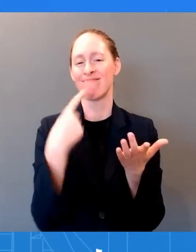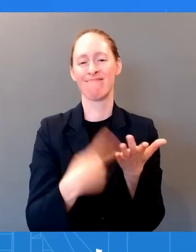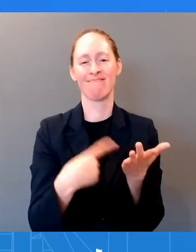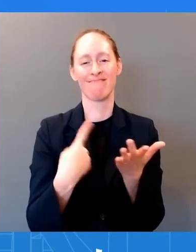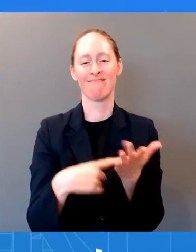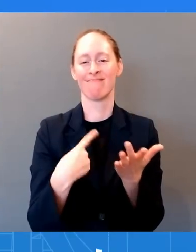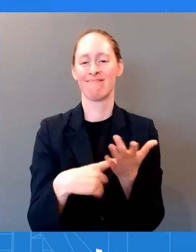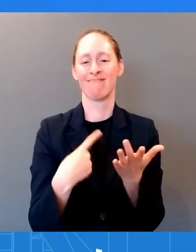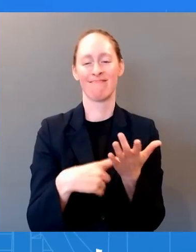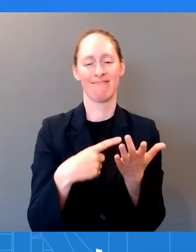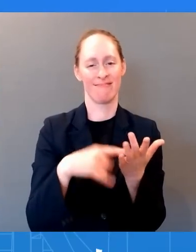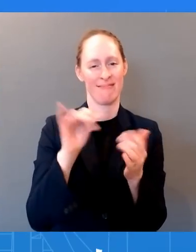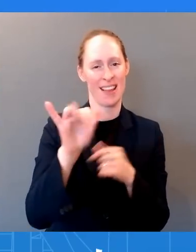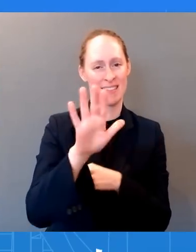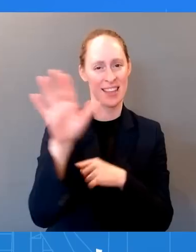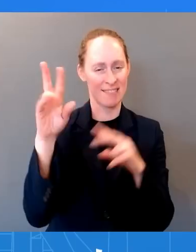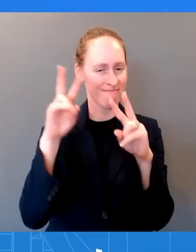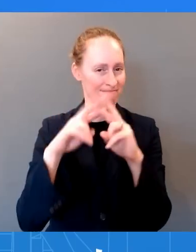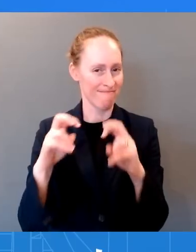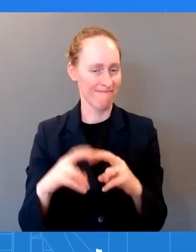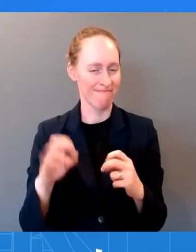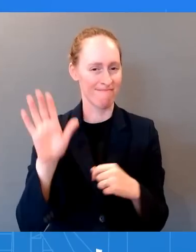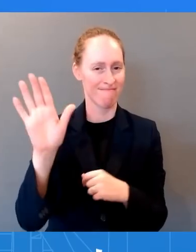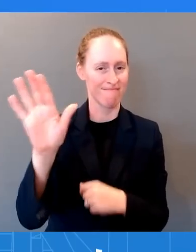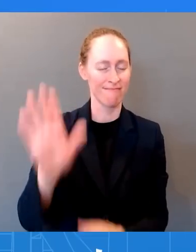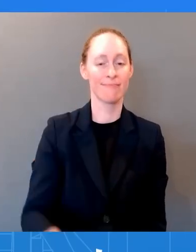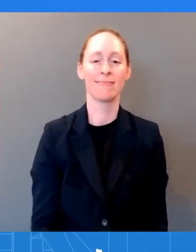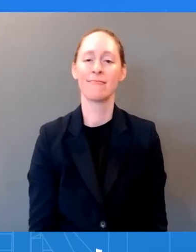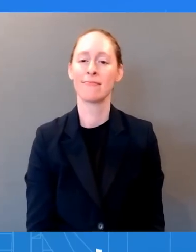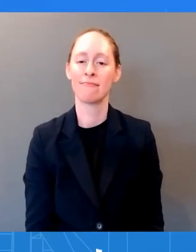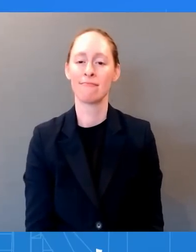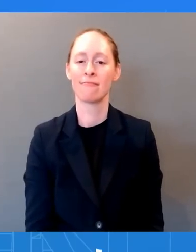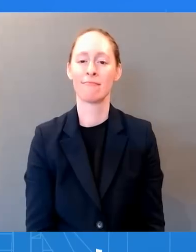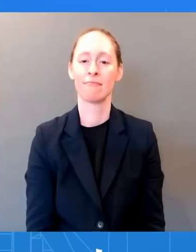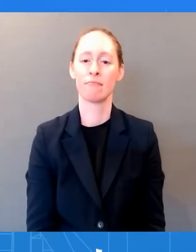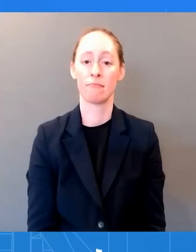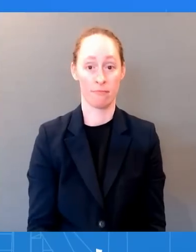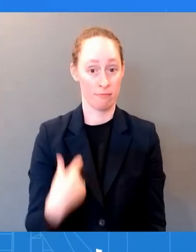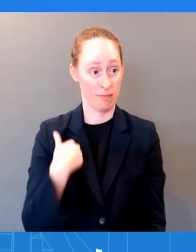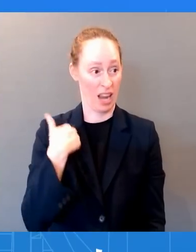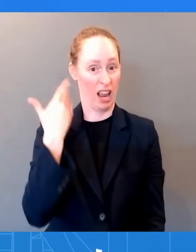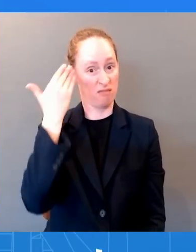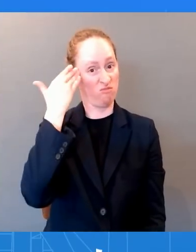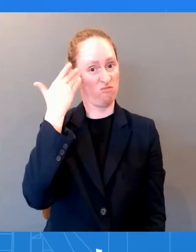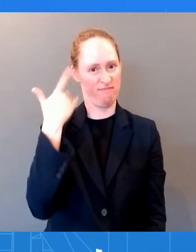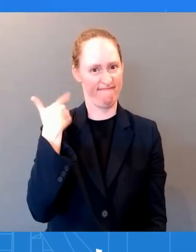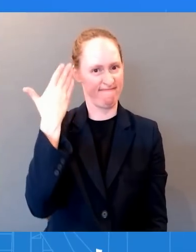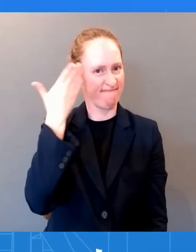And we -- we did not know anything about this beforehand. And I'm just not going to go any further.